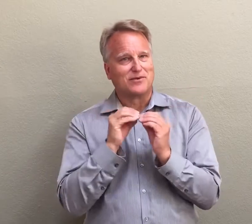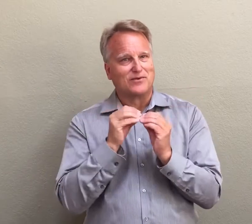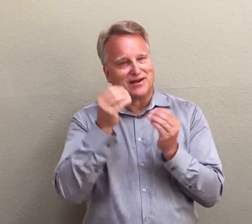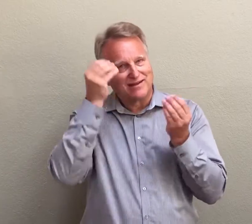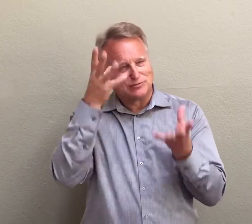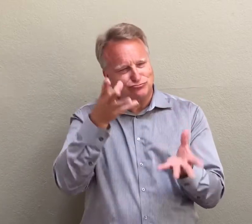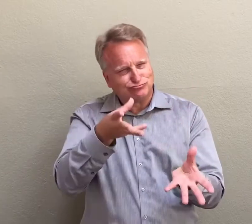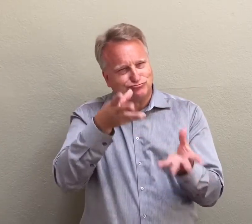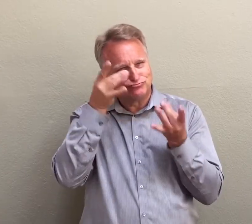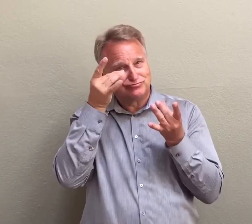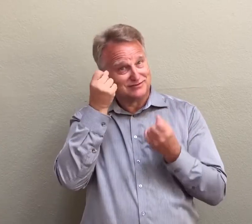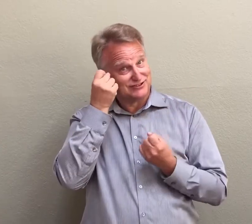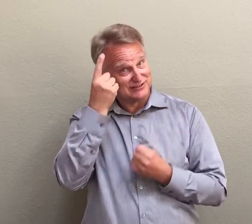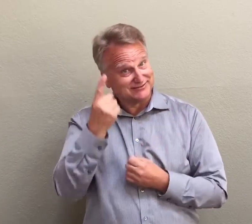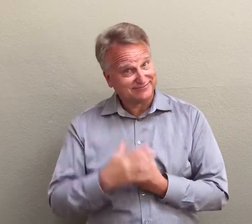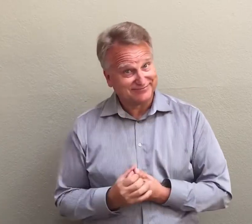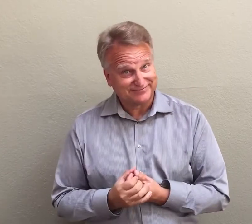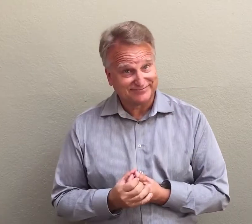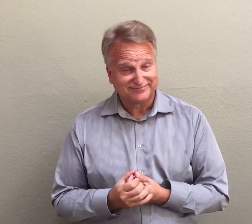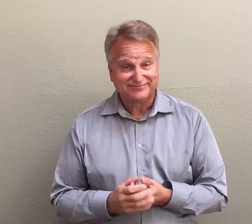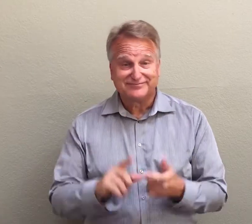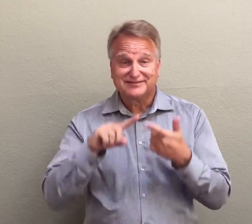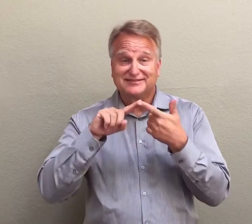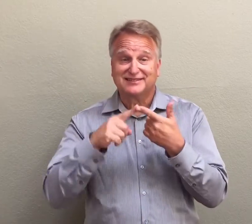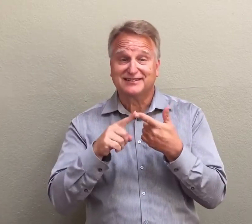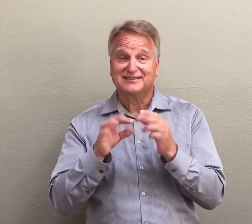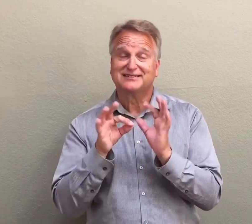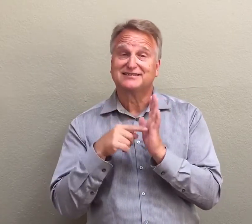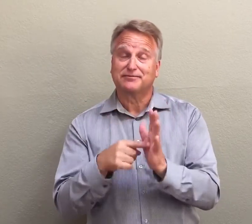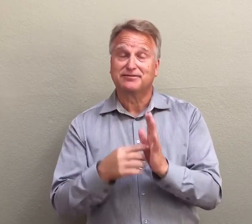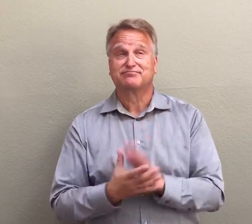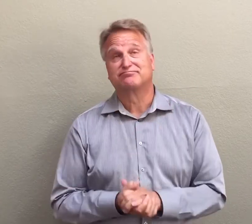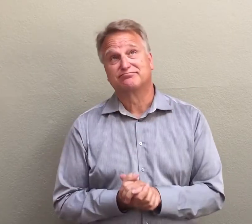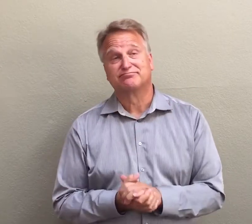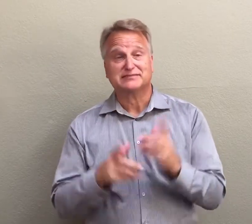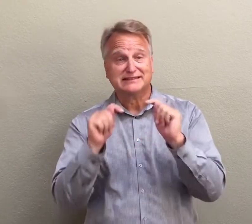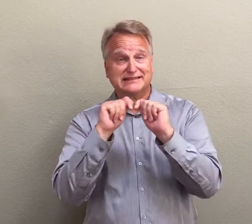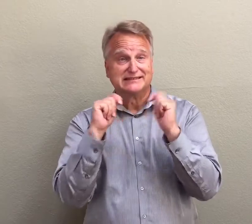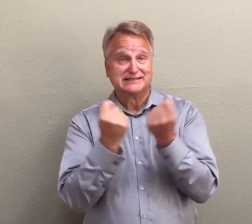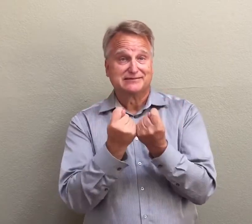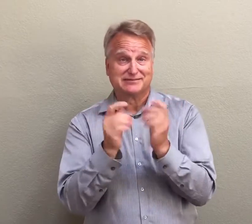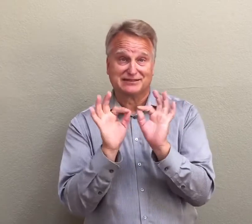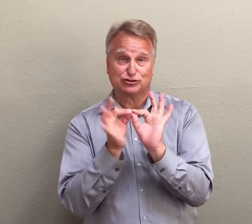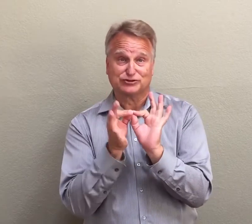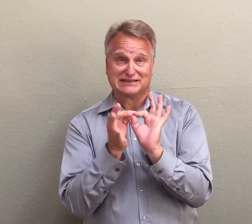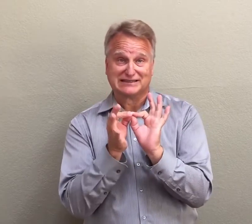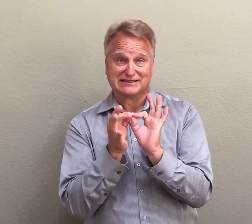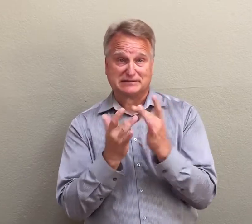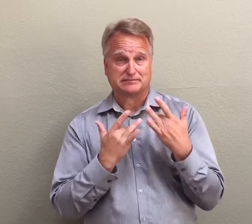With this kind of interaction between the interpreter and Deaf people involved, the interpreted message is more readily absorbed and understood. The second example involves the team interpreting model